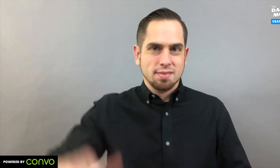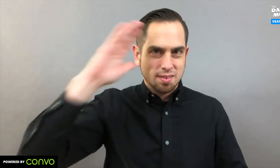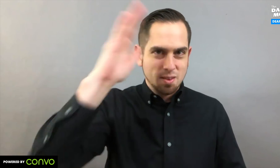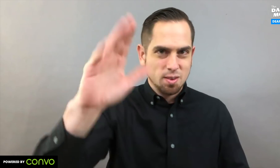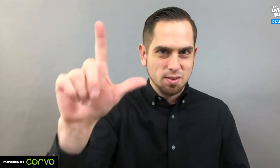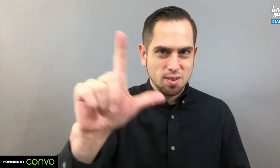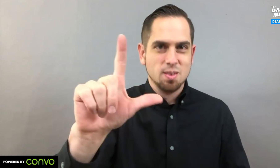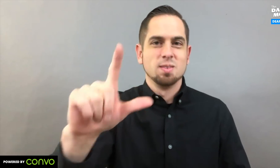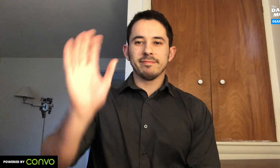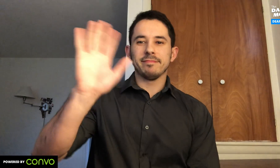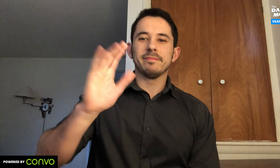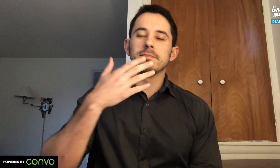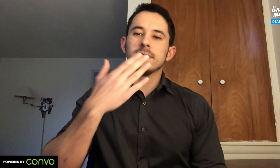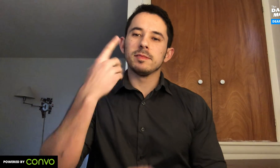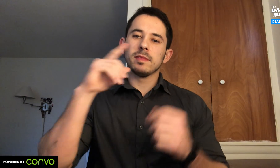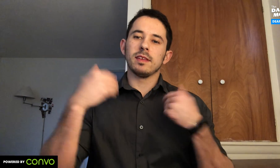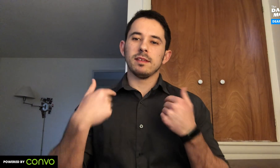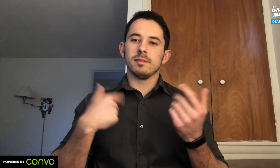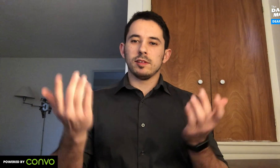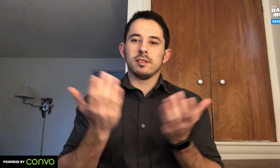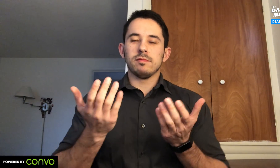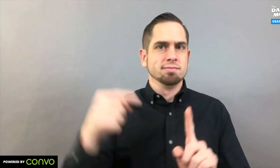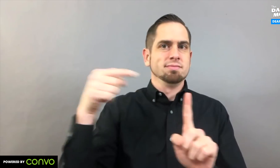Hello, Lorne. Thank you for having me here.